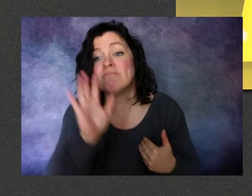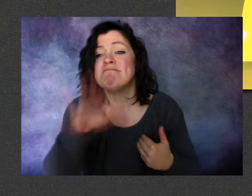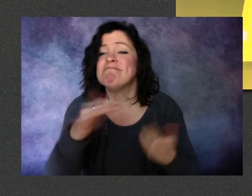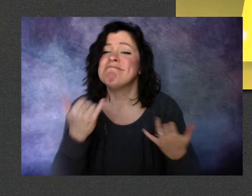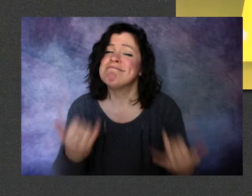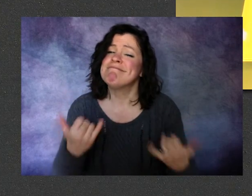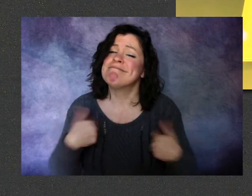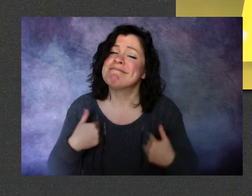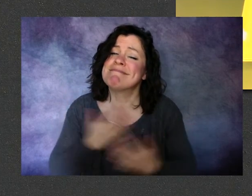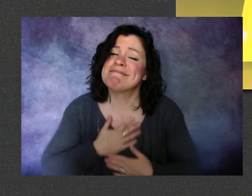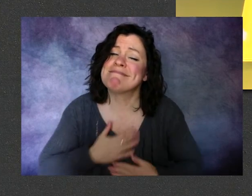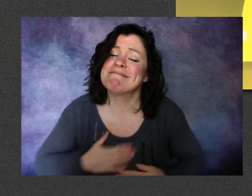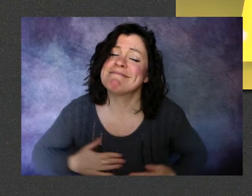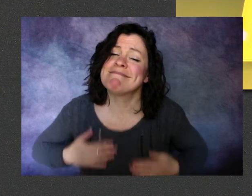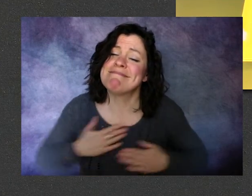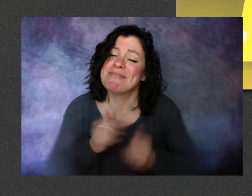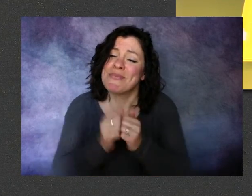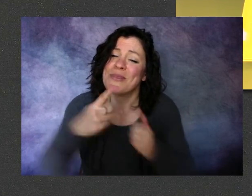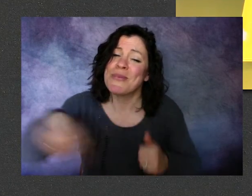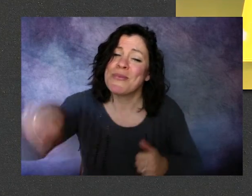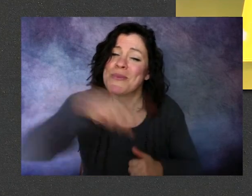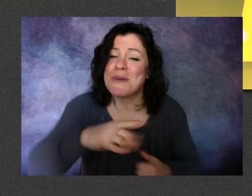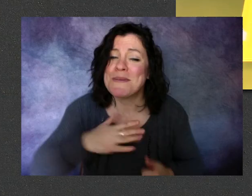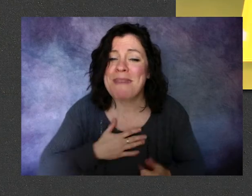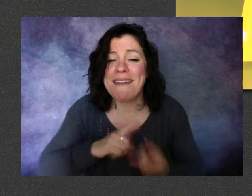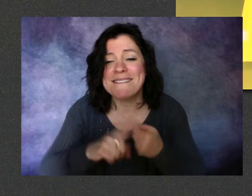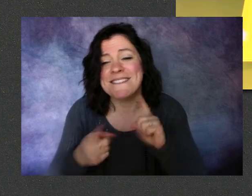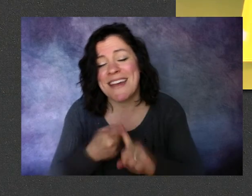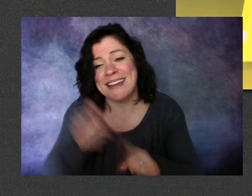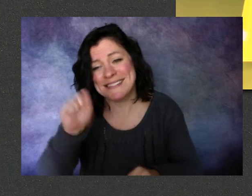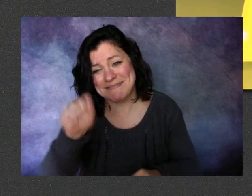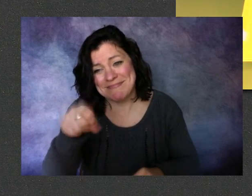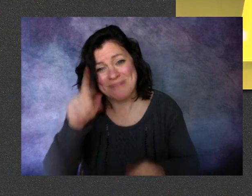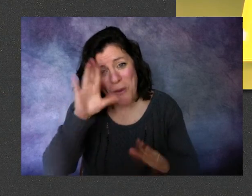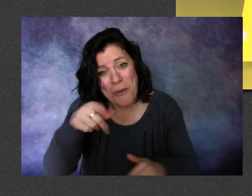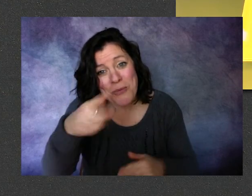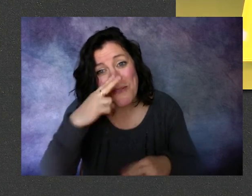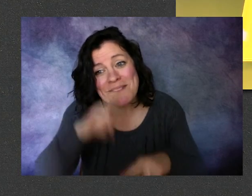My friends, I have had such a wonderful day with you today and I hope you have too.